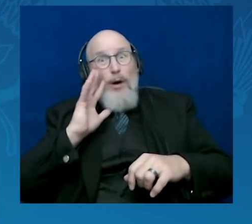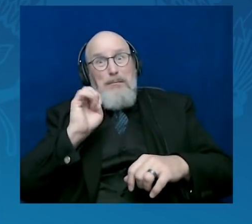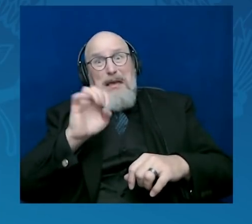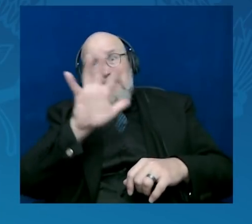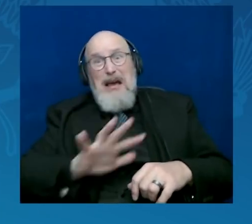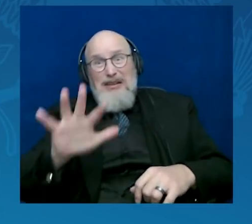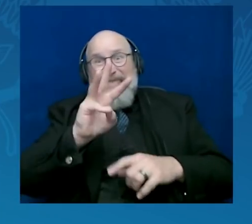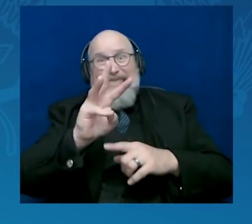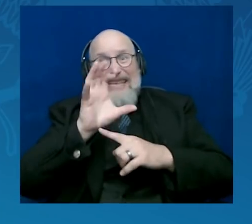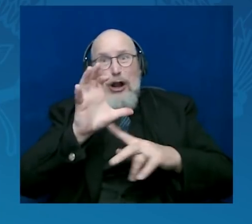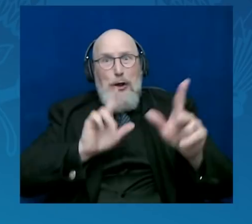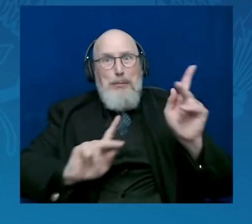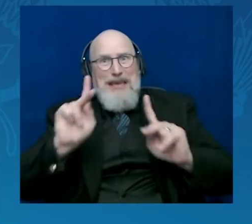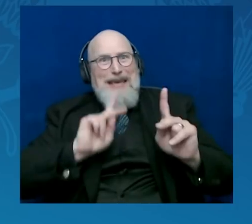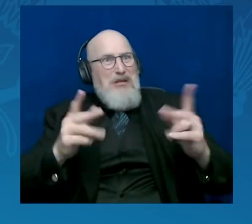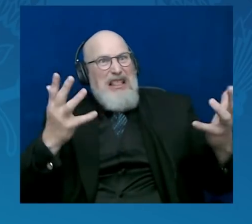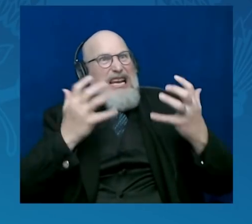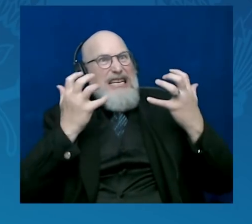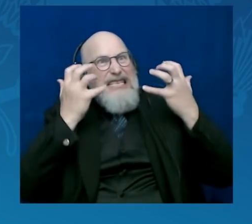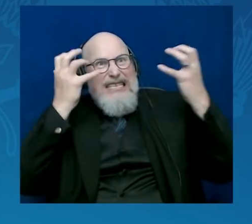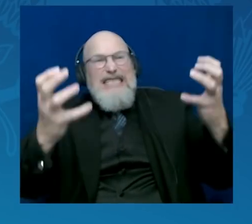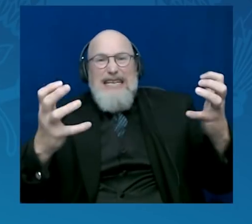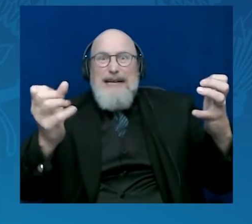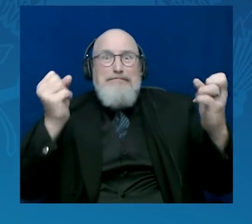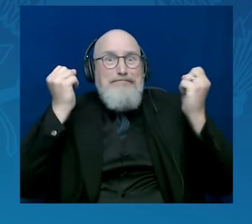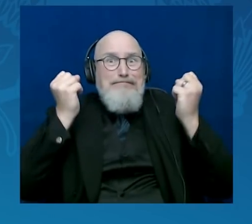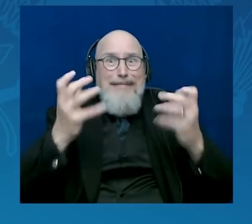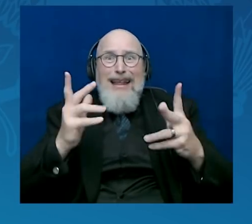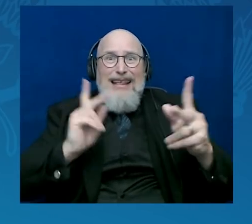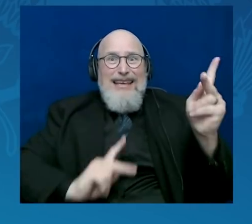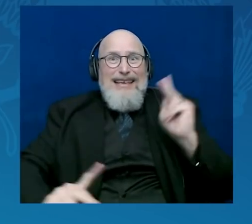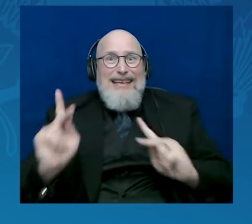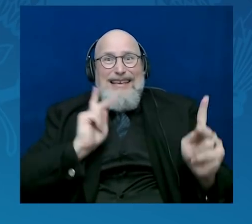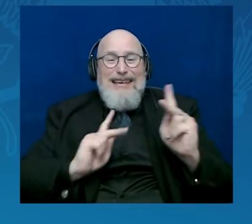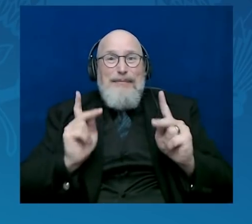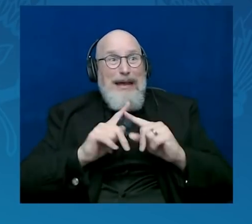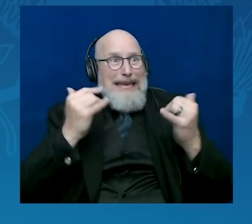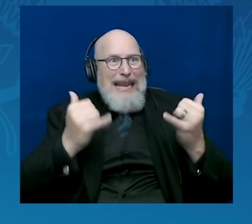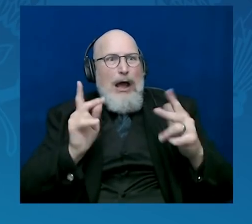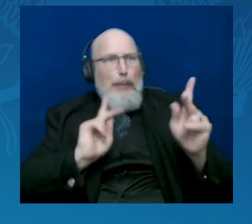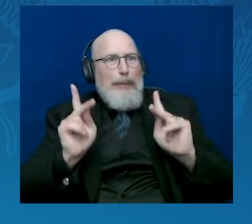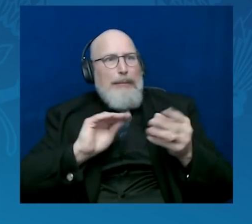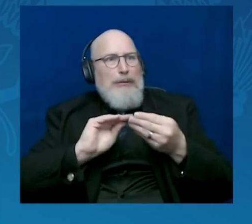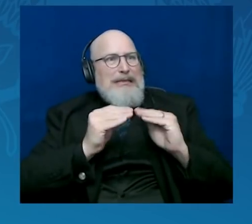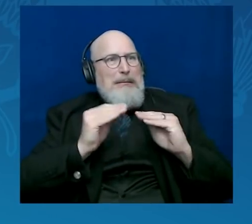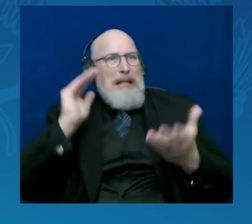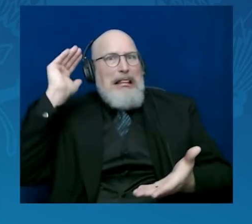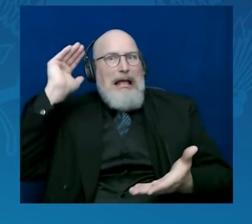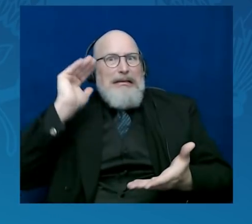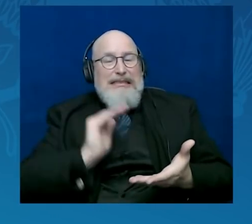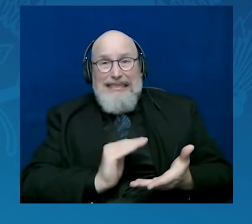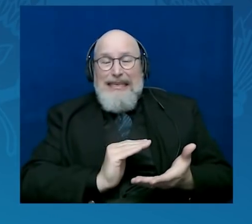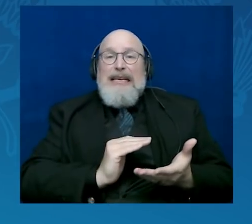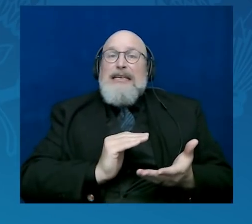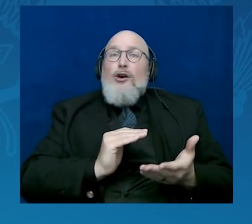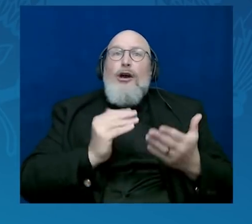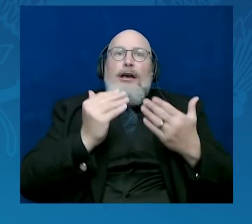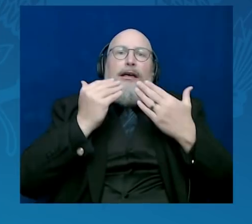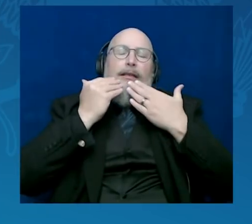It would be totally overcrowded. So thank you for doing this. Thank you for doing this for us.